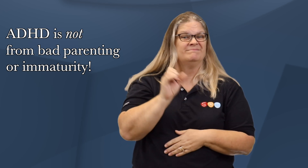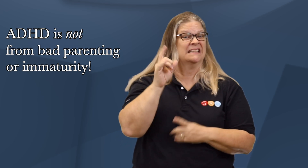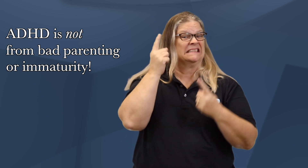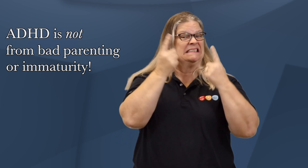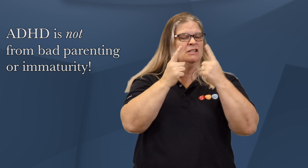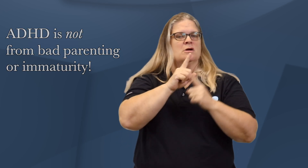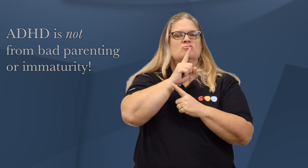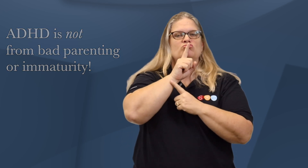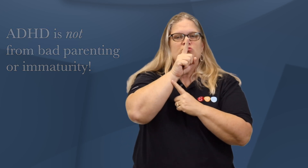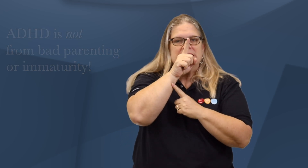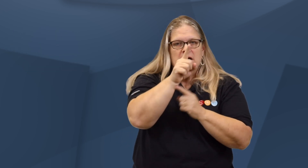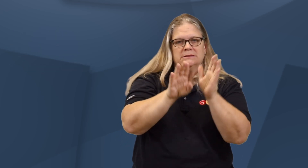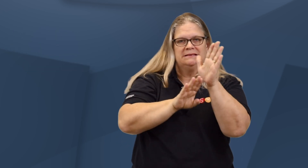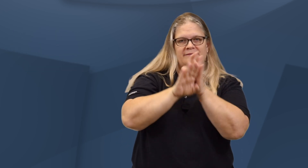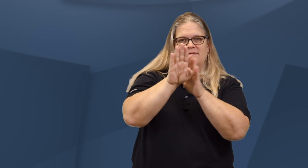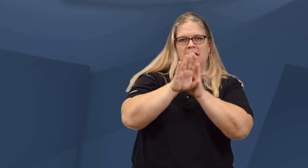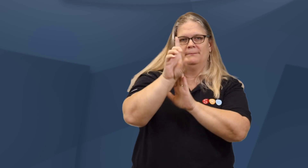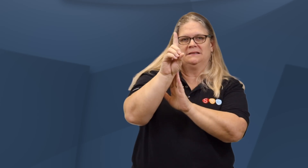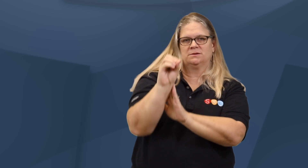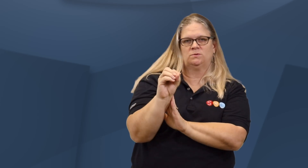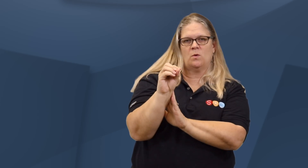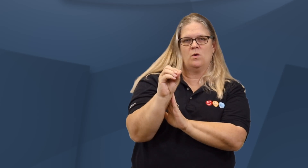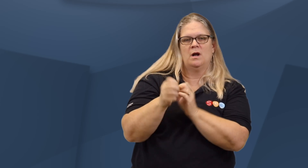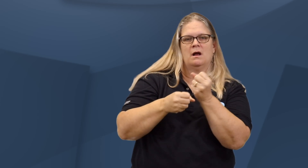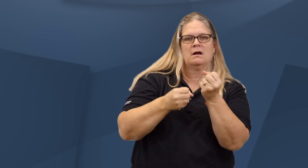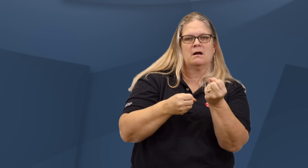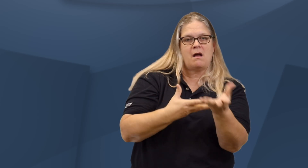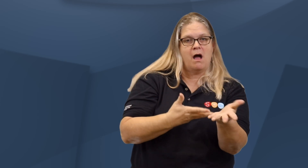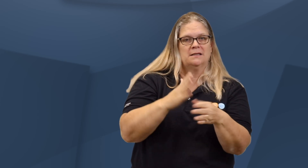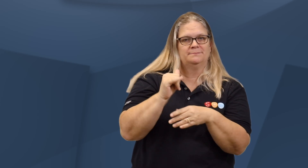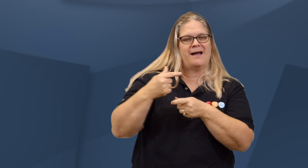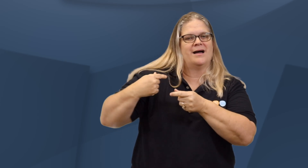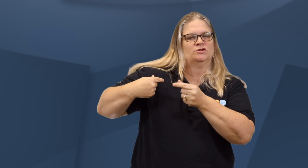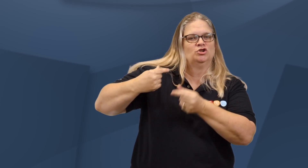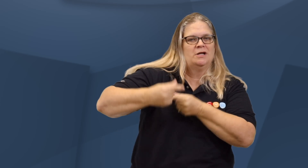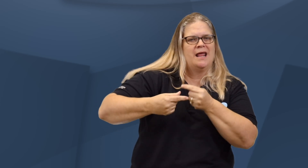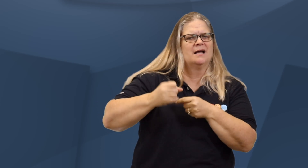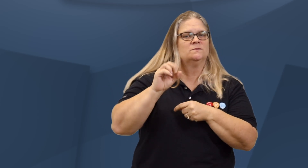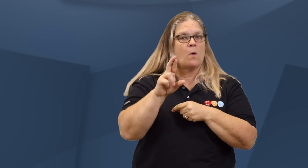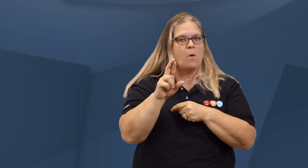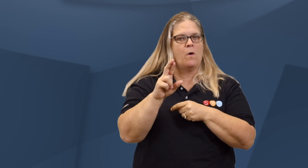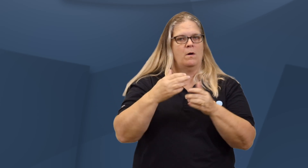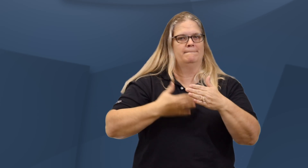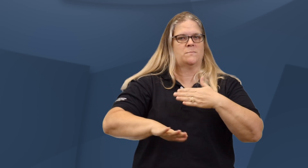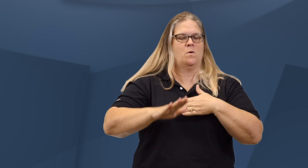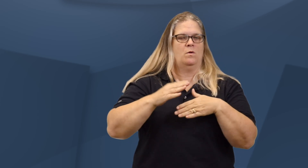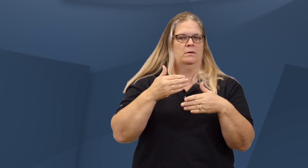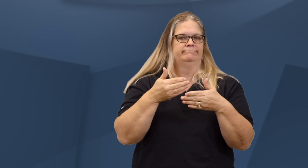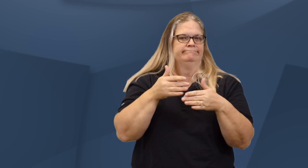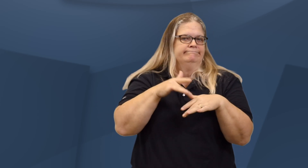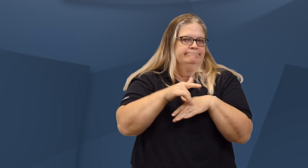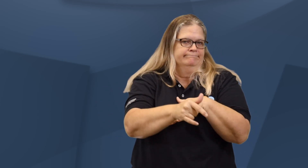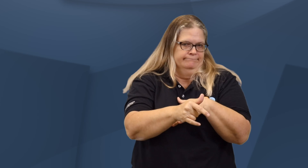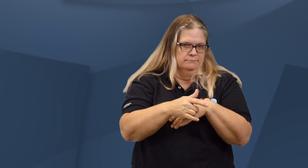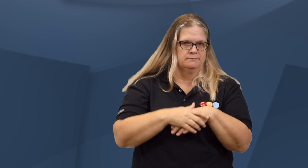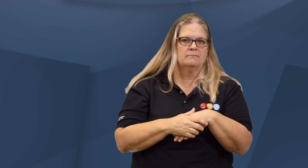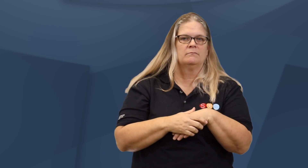It is considered a real developmental disorder caused by genetics or being born premature.